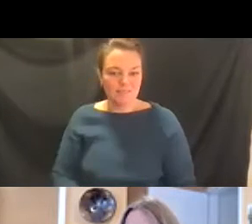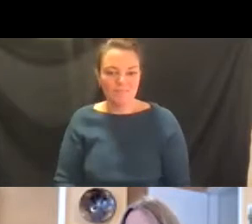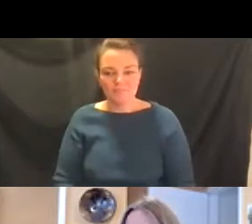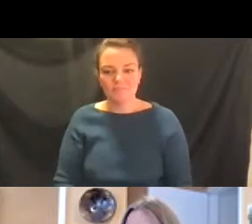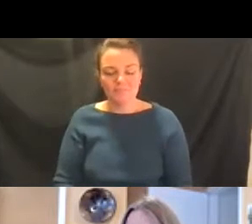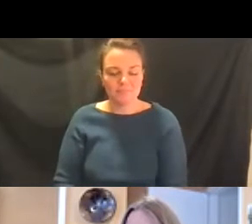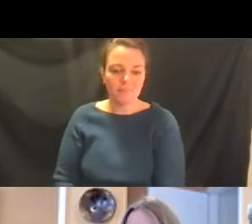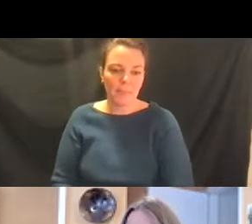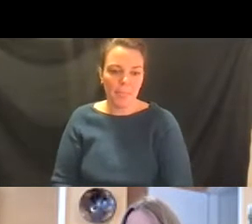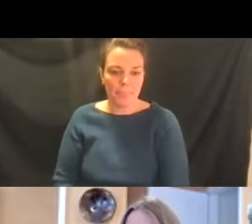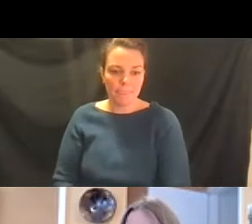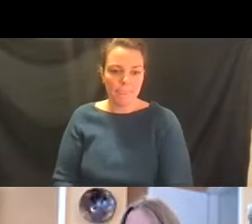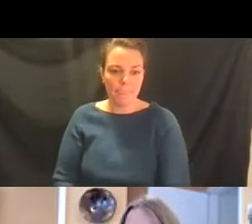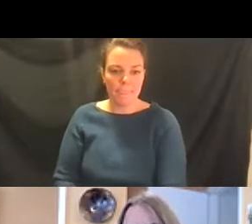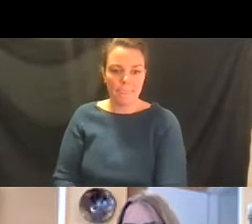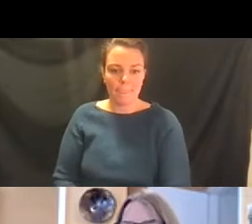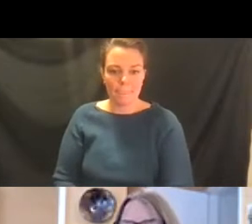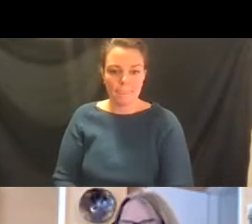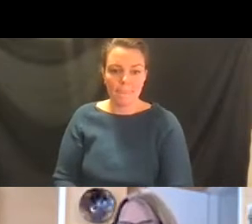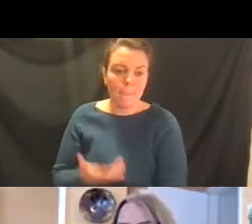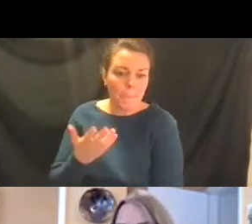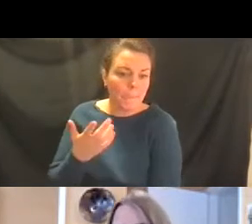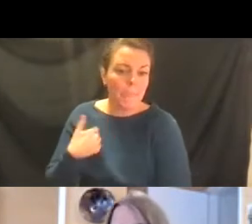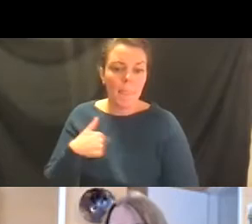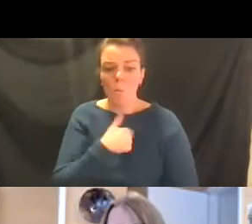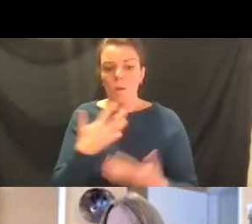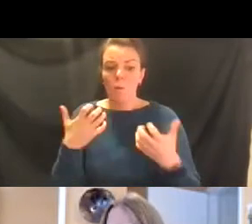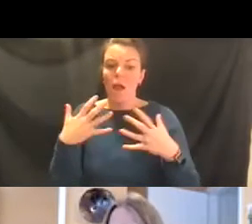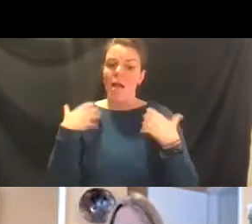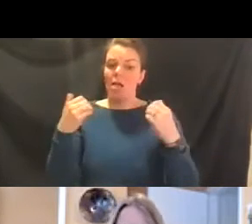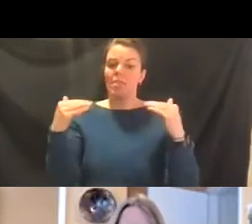make sure that folks that there's health equity for all certainly people with intellectual and